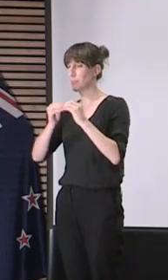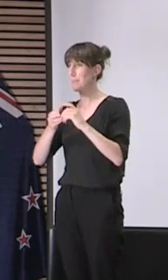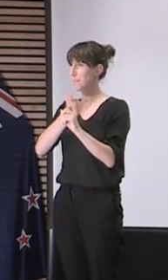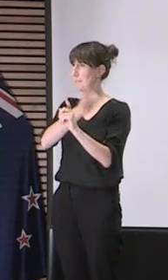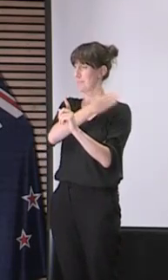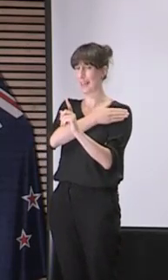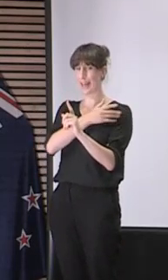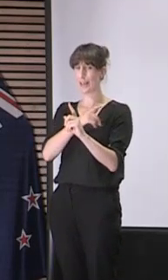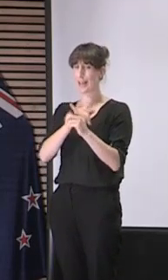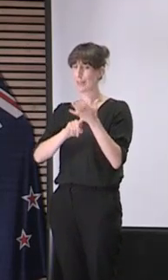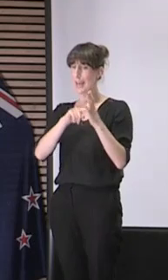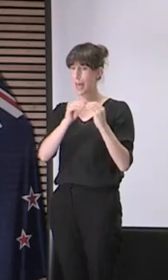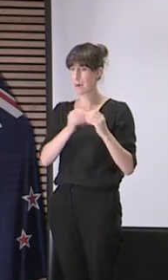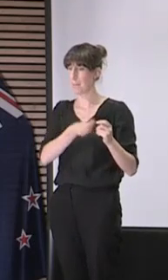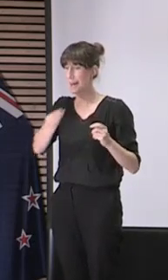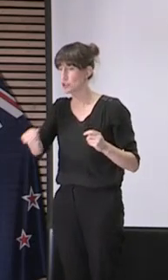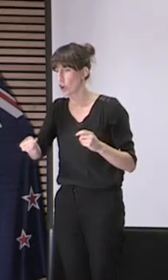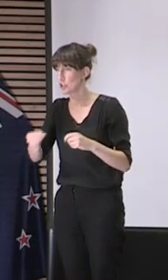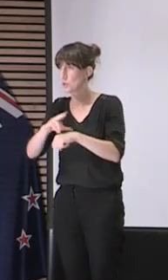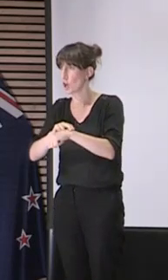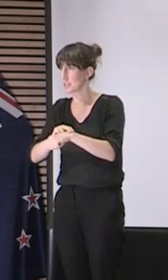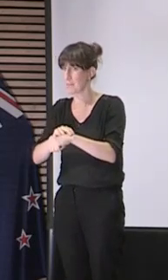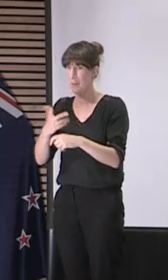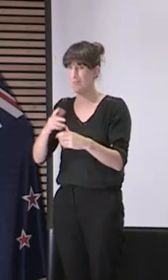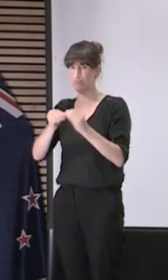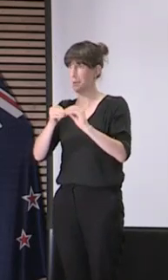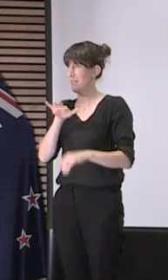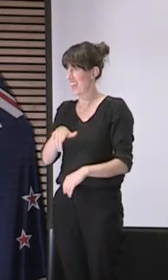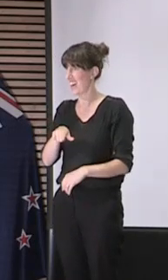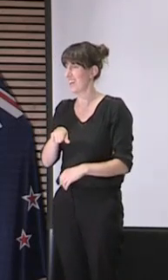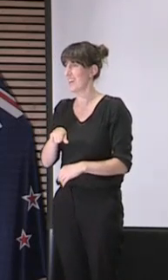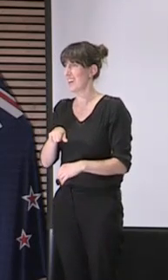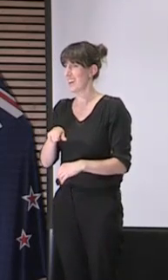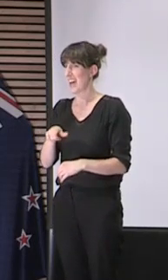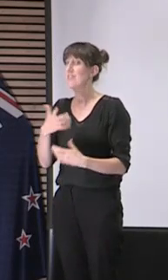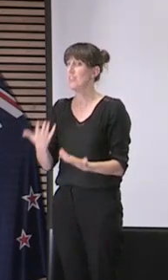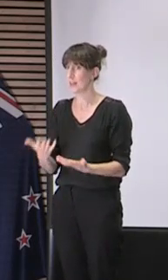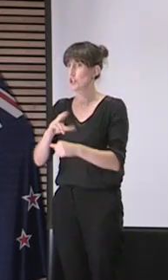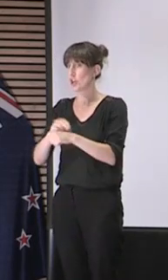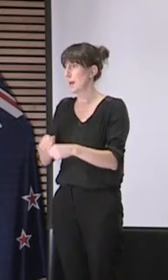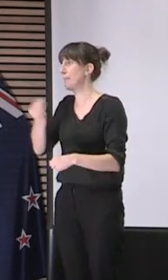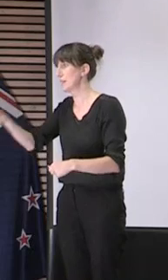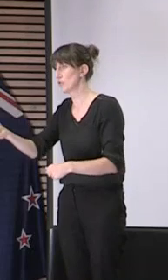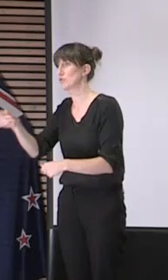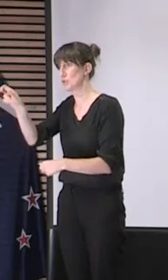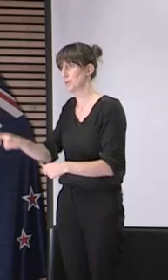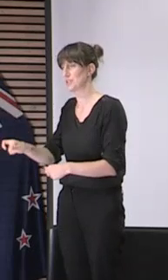necessarily through the chain